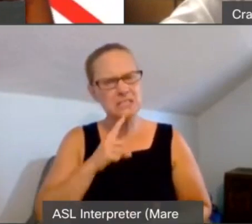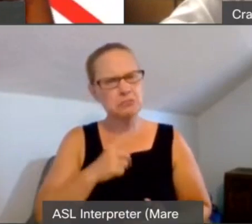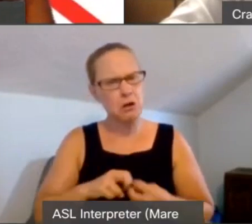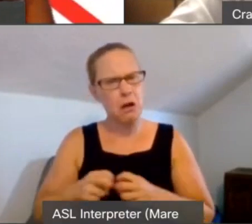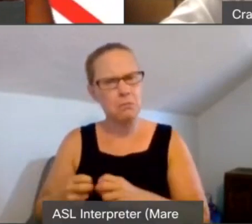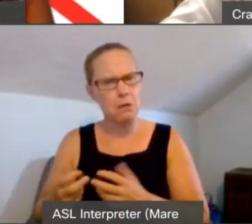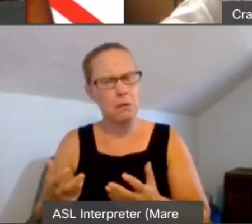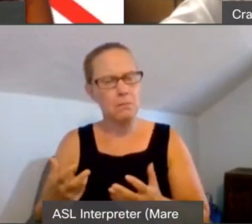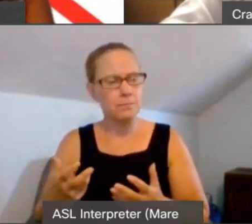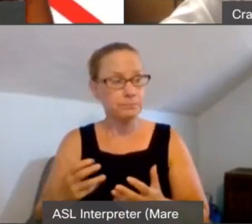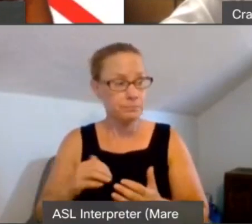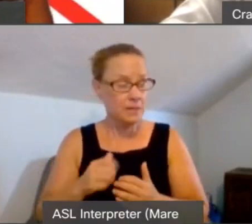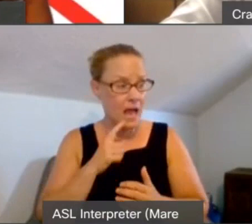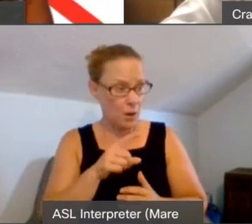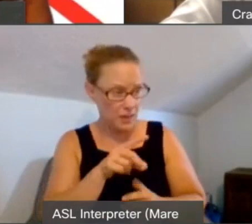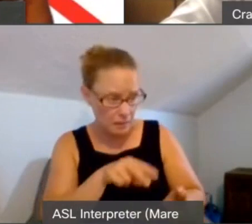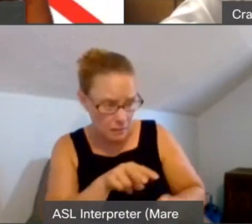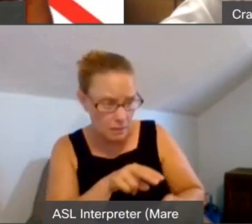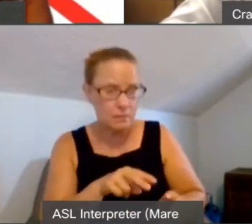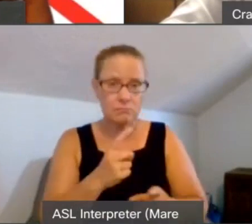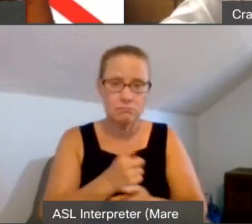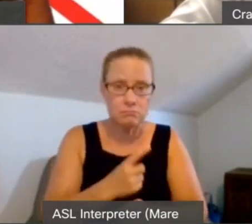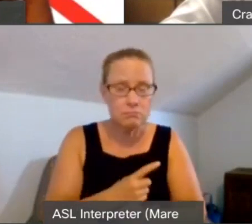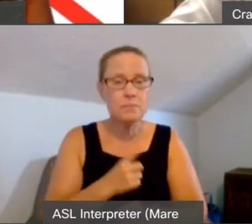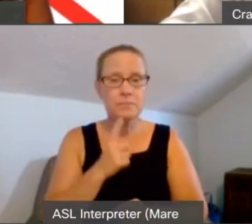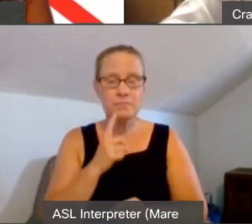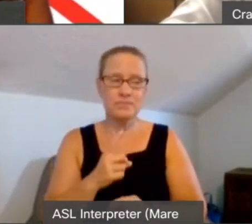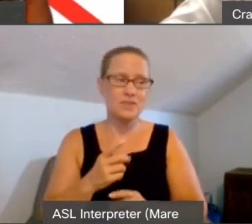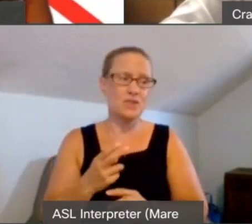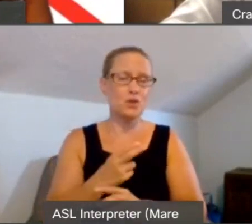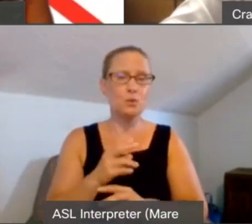The use of overrides, the scoring of it, so the short answer